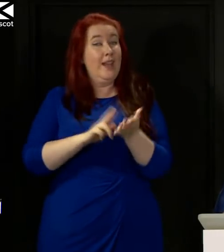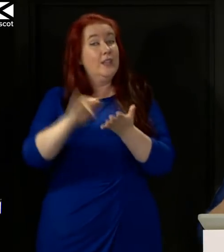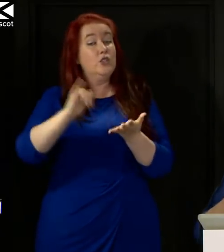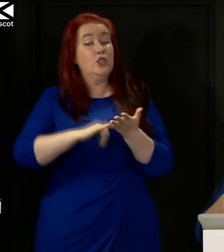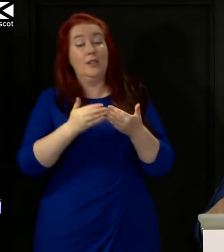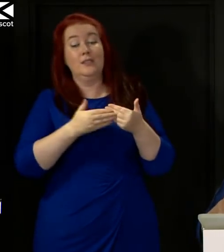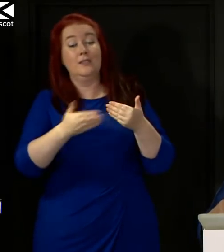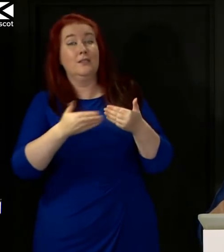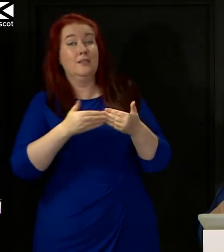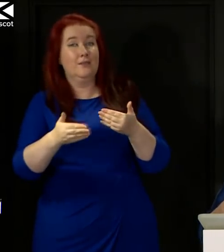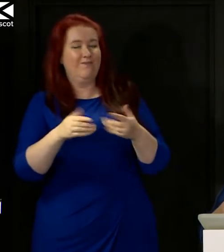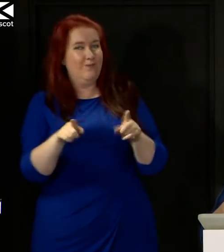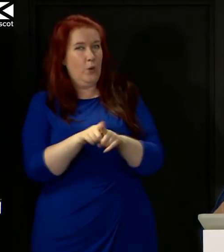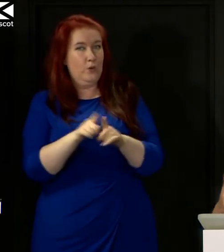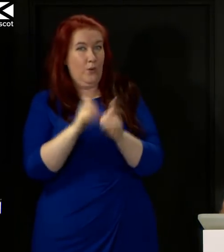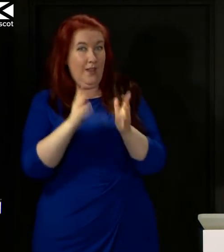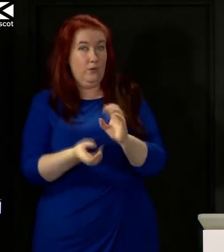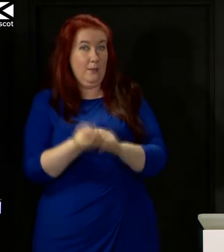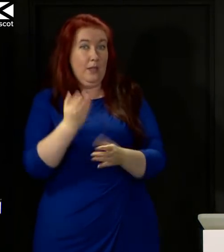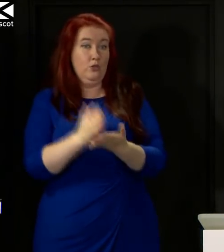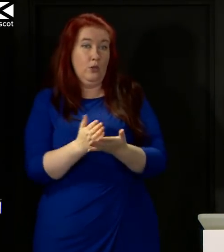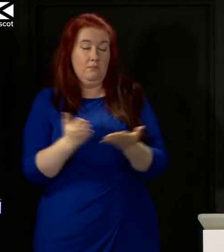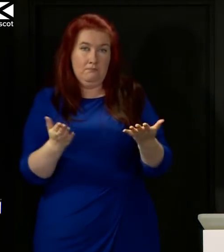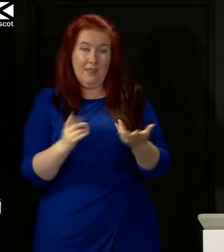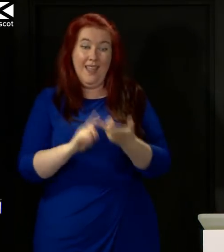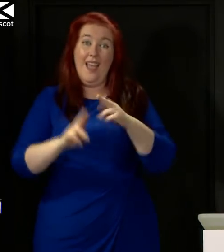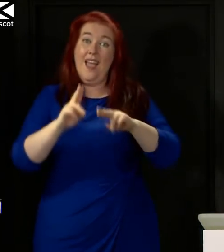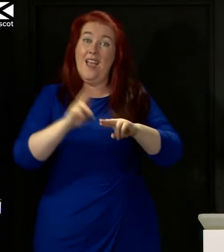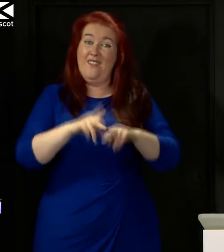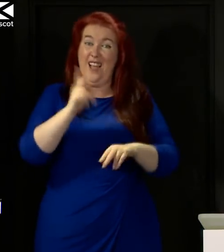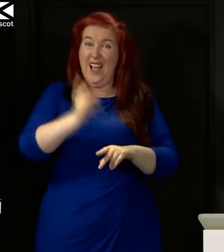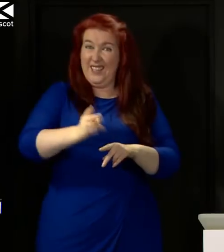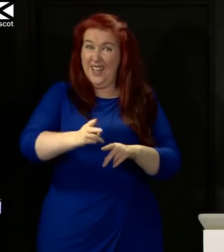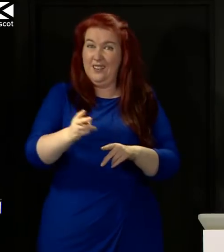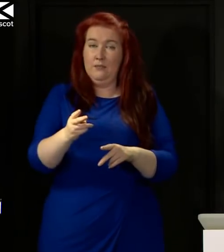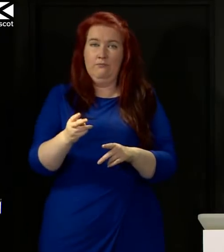will also require to make sure that should we be hit with a resurgence of the virus,